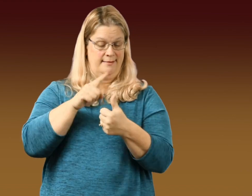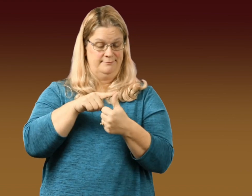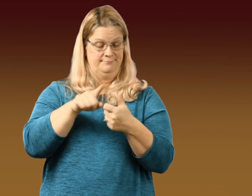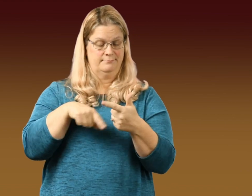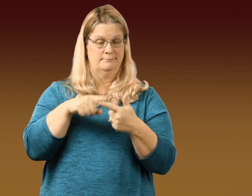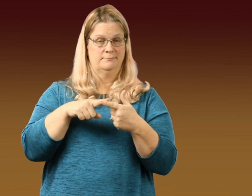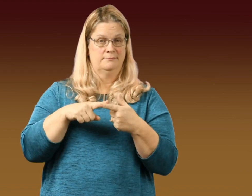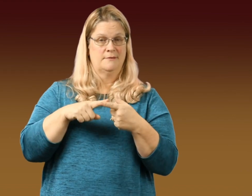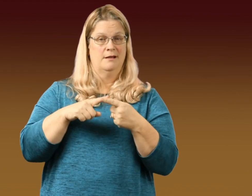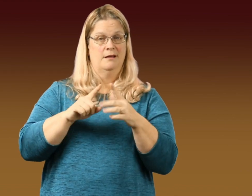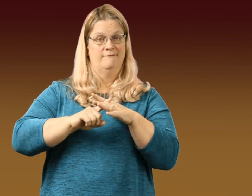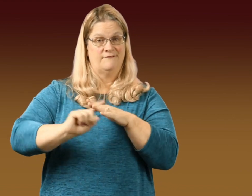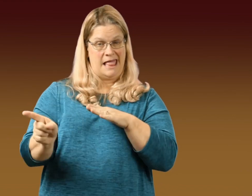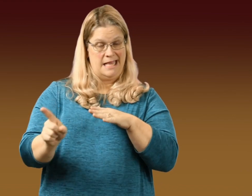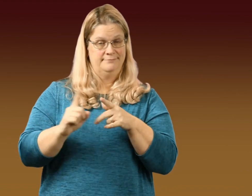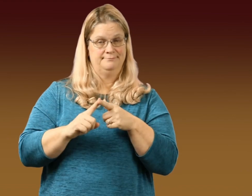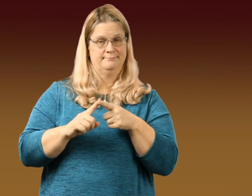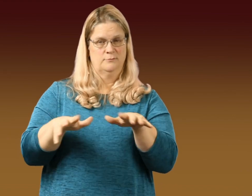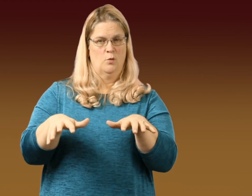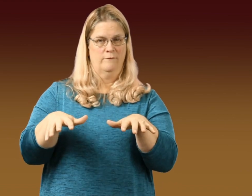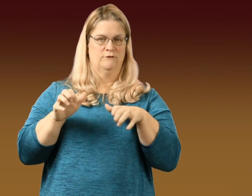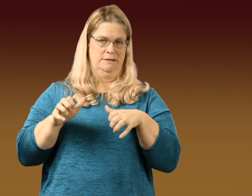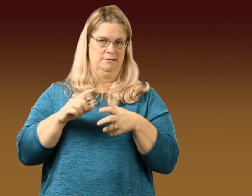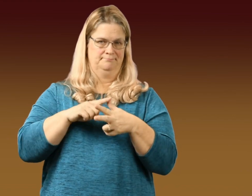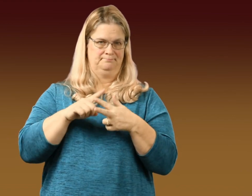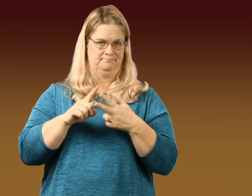which include fight, flight, or freeze.